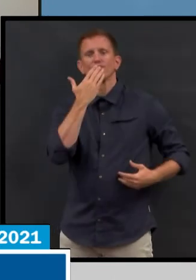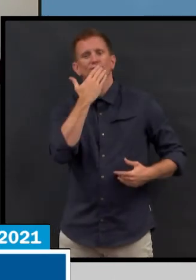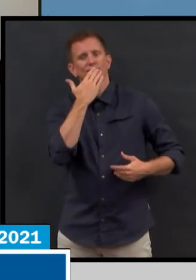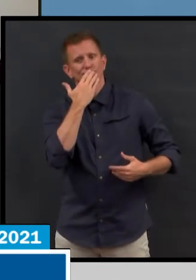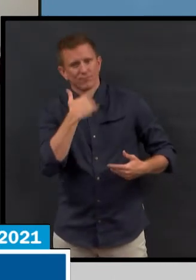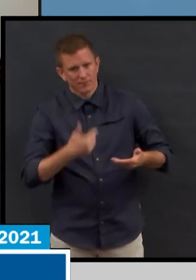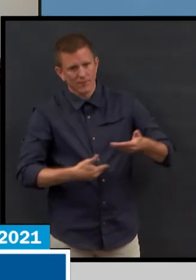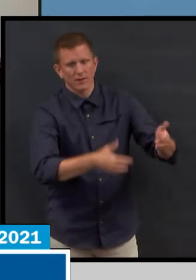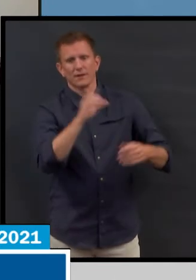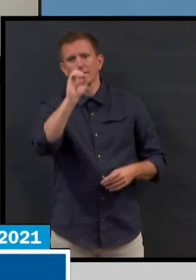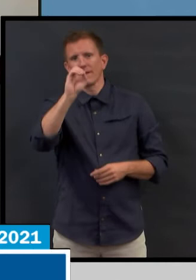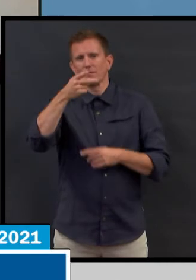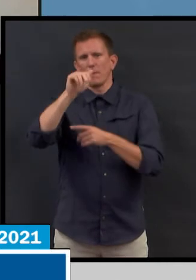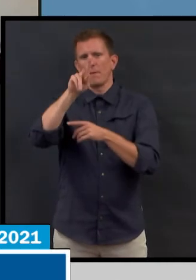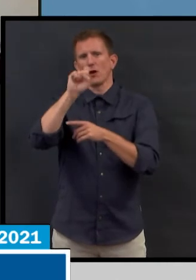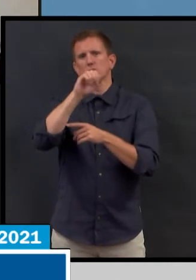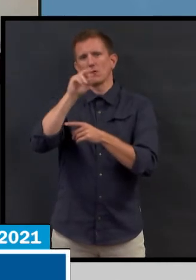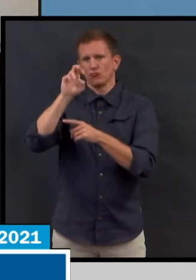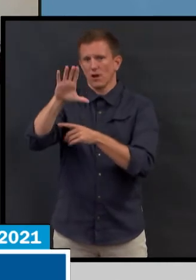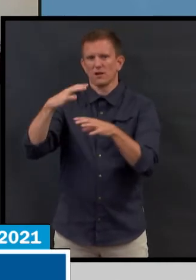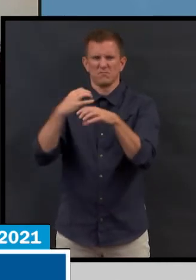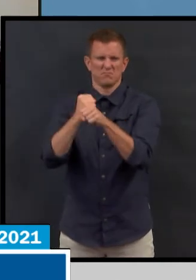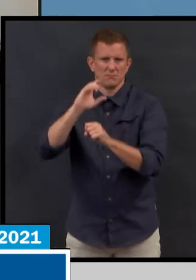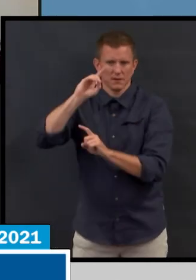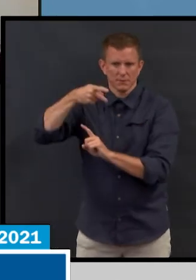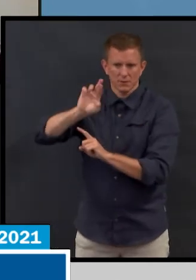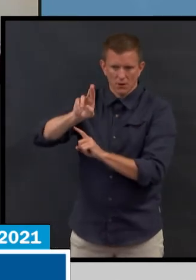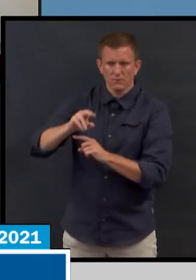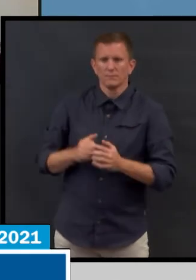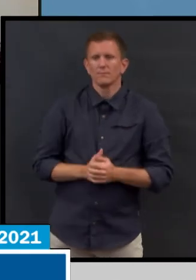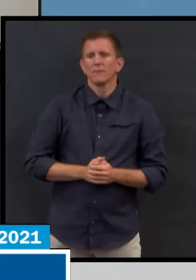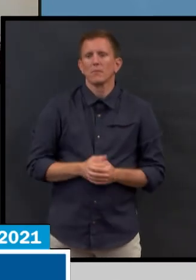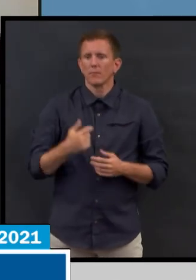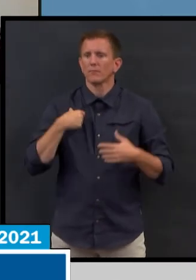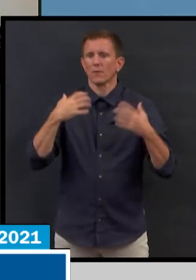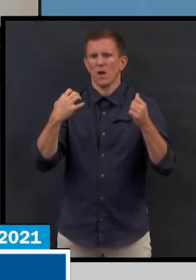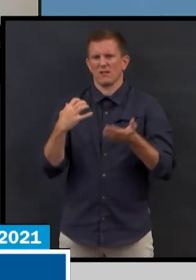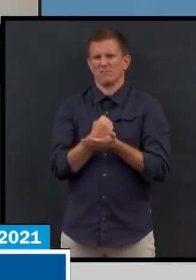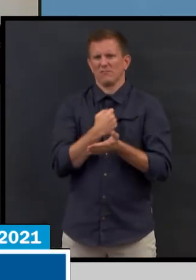i'm very excited to present to you a number of current and upcoming projects within the district